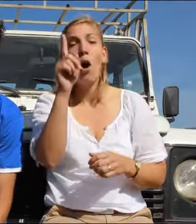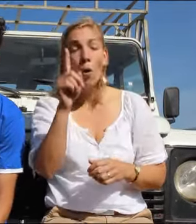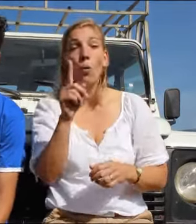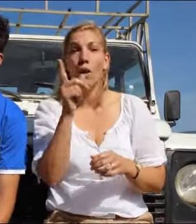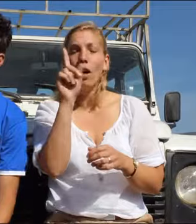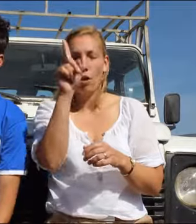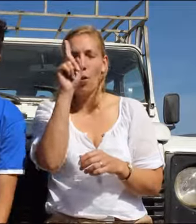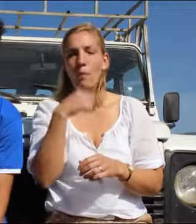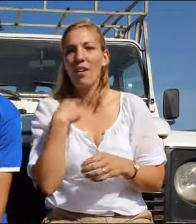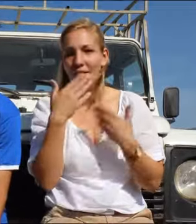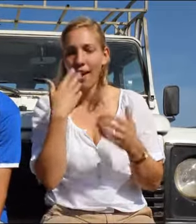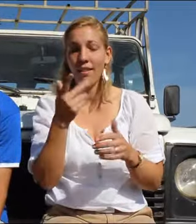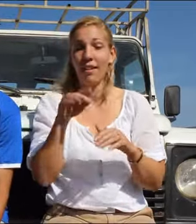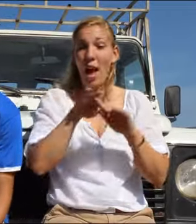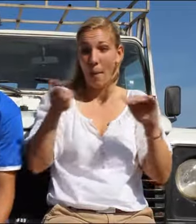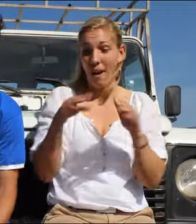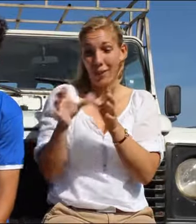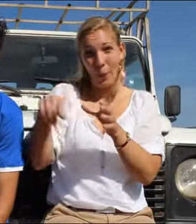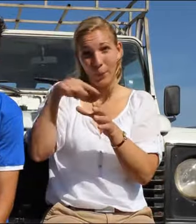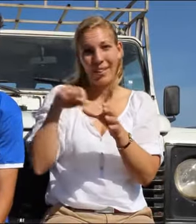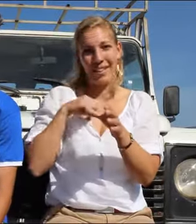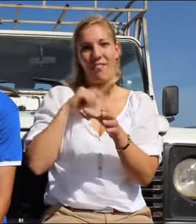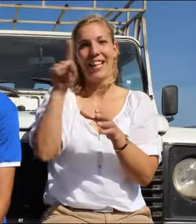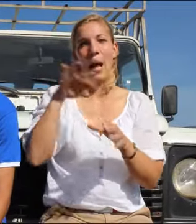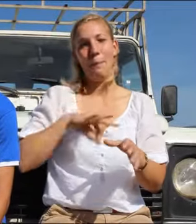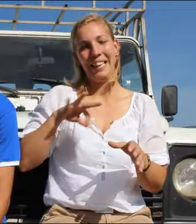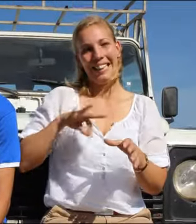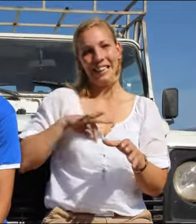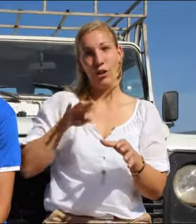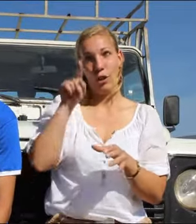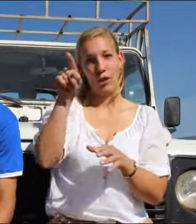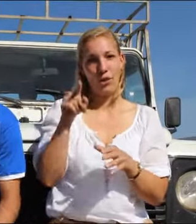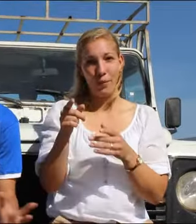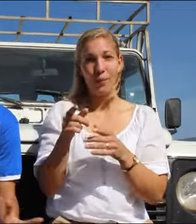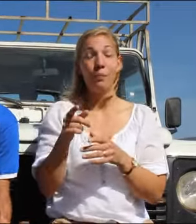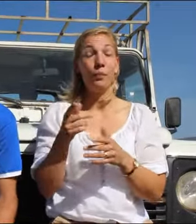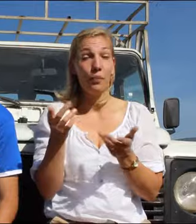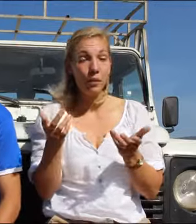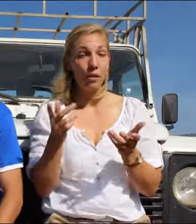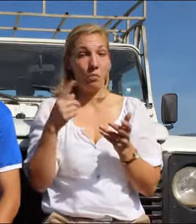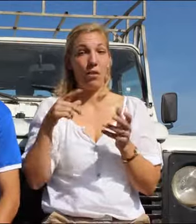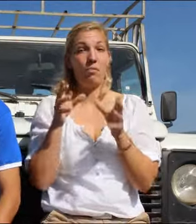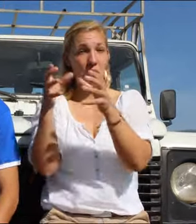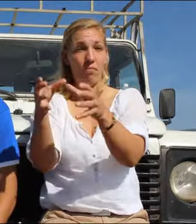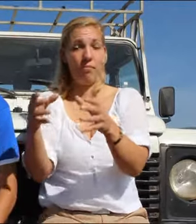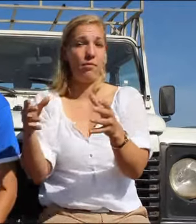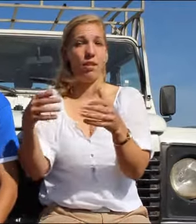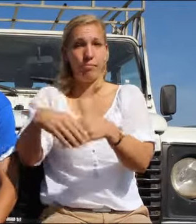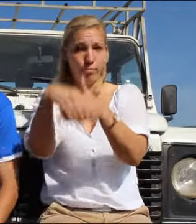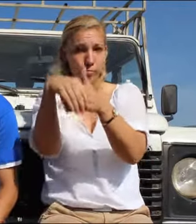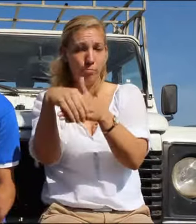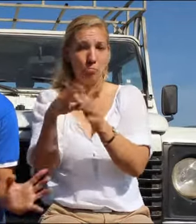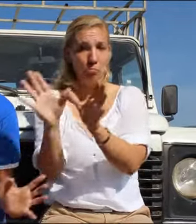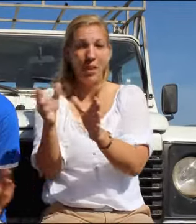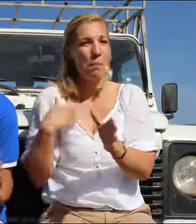Oh, I forgot to mention that some of us went to meet the minister.